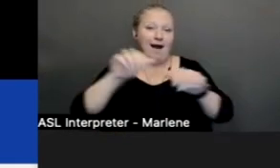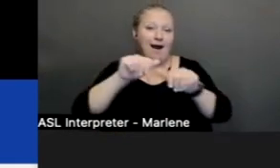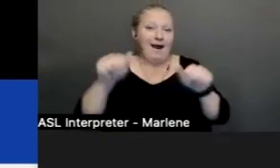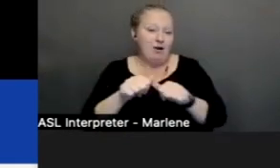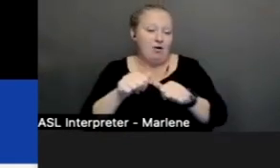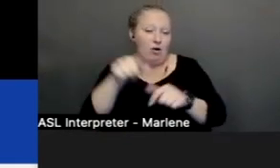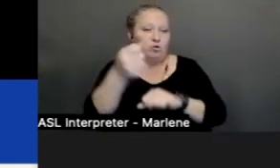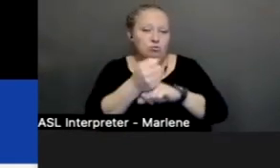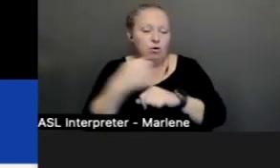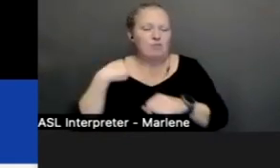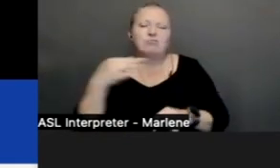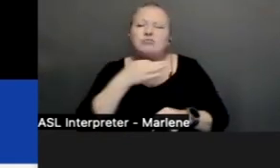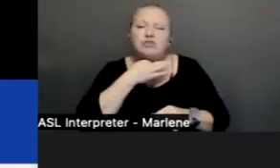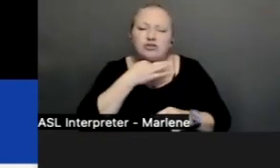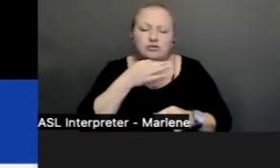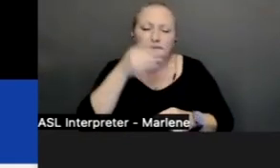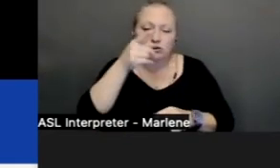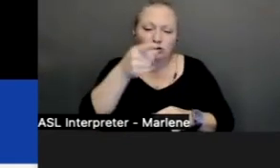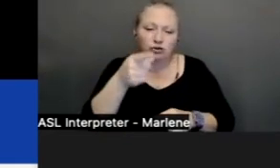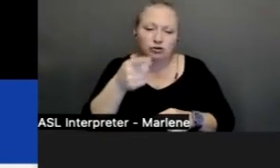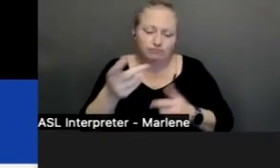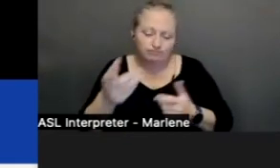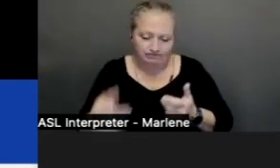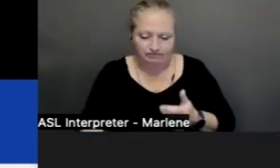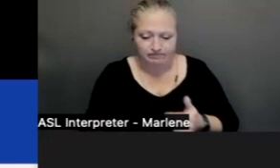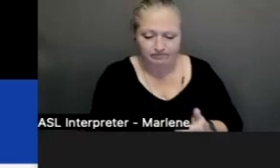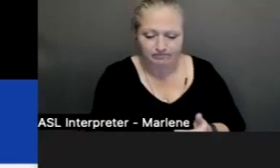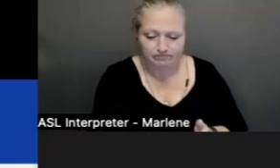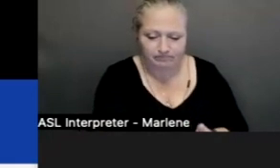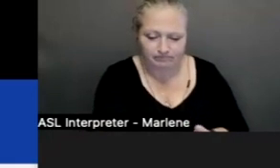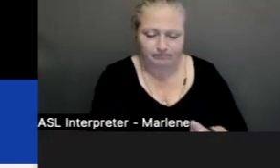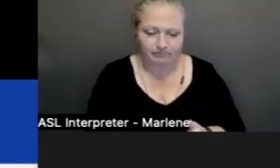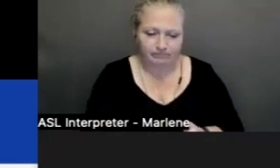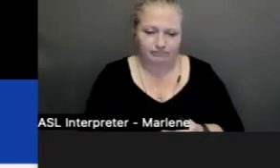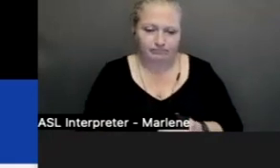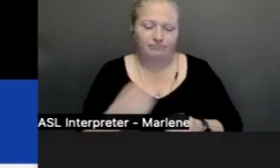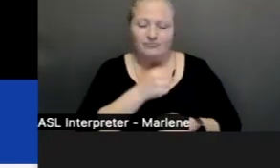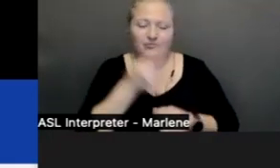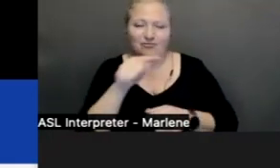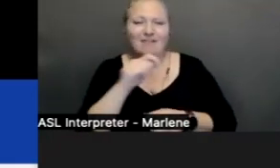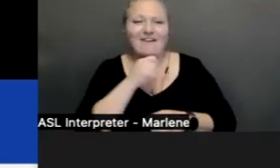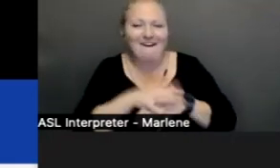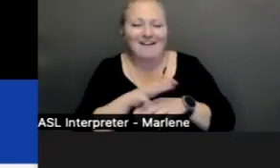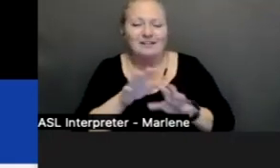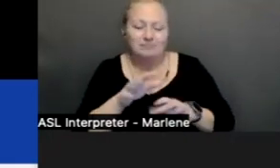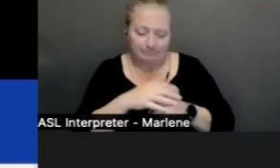I'm curious are you finding. Sorry, I'm trying to get you unmuted there. Are you finding that you're